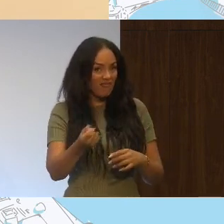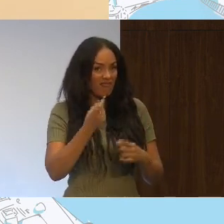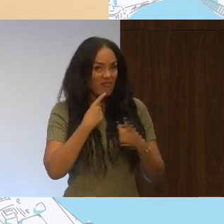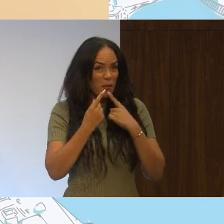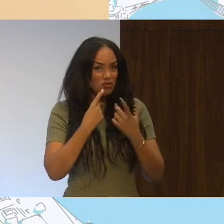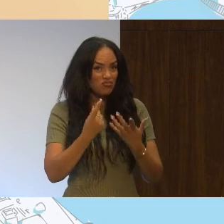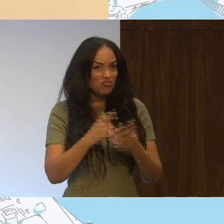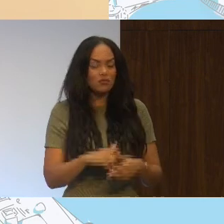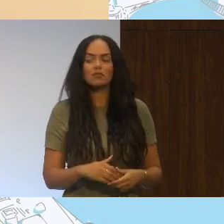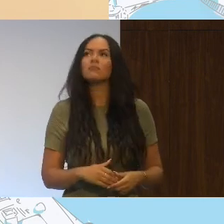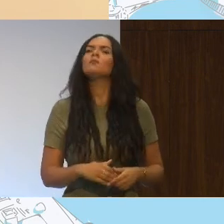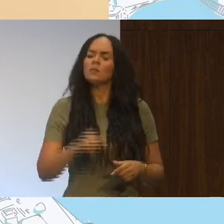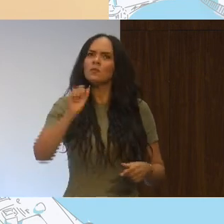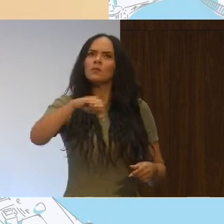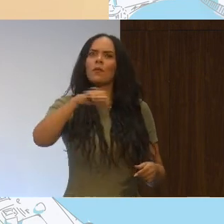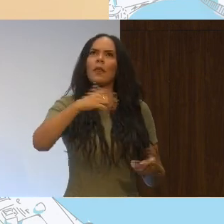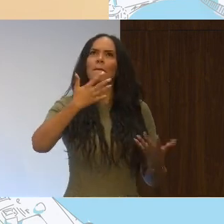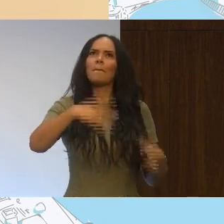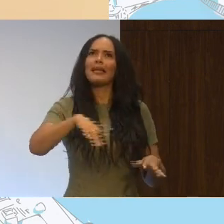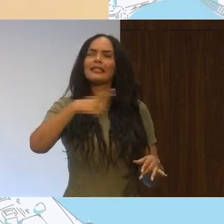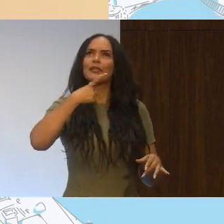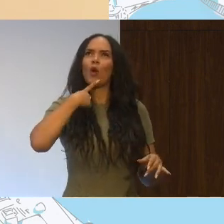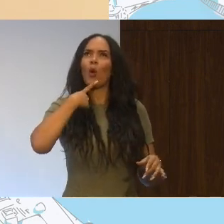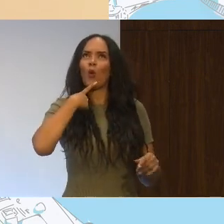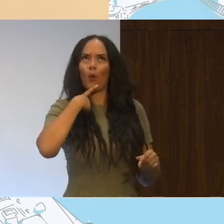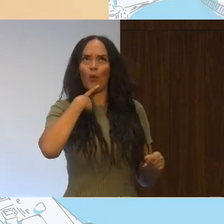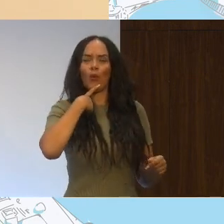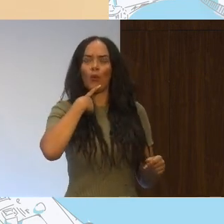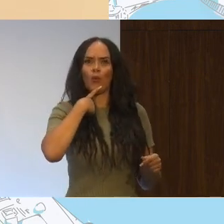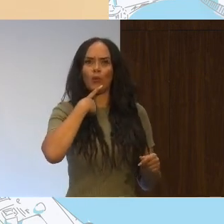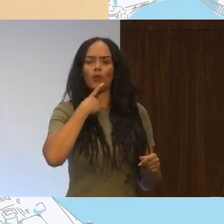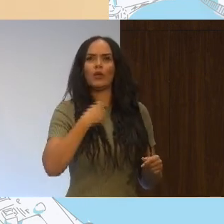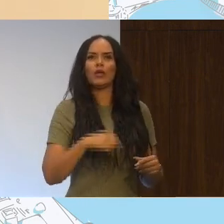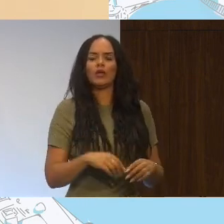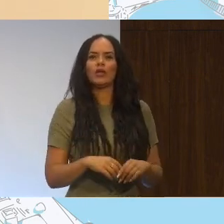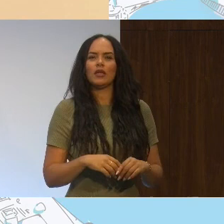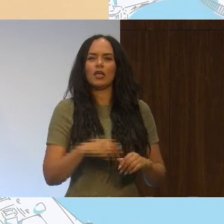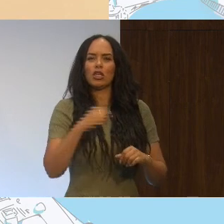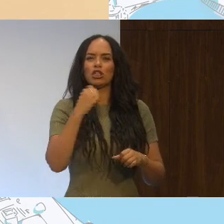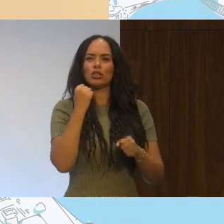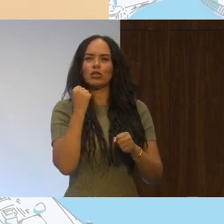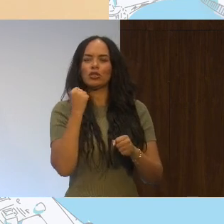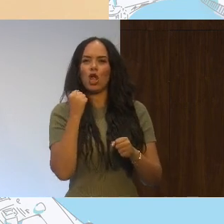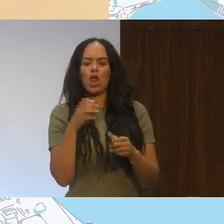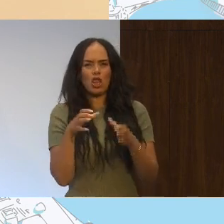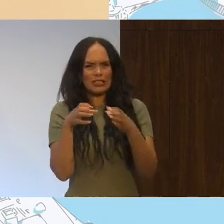I am told I have been told that the g pant, the small molecule g pant